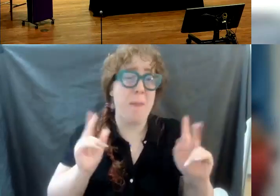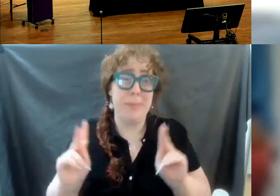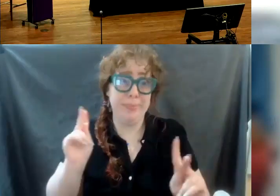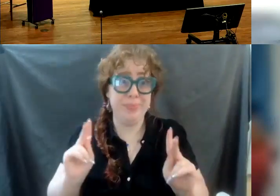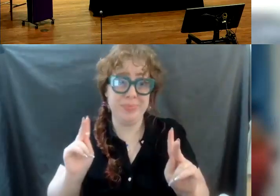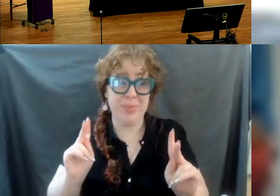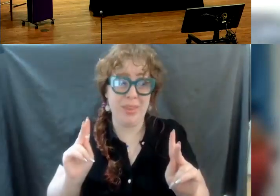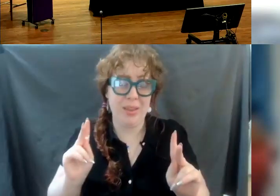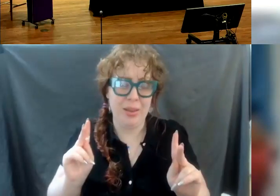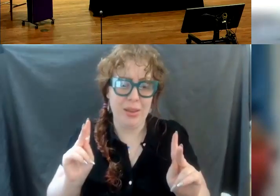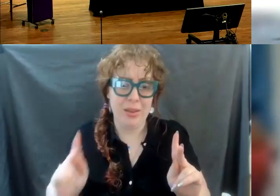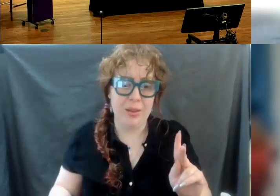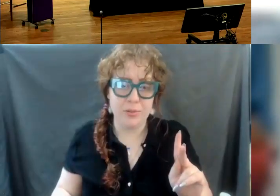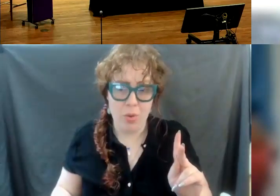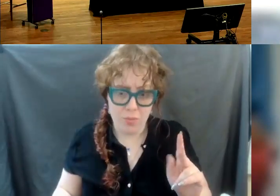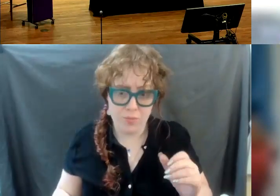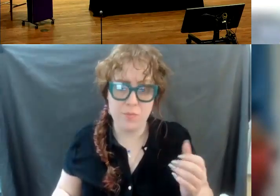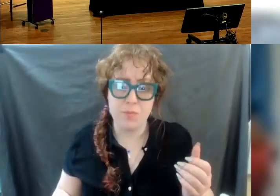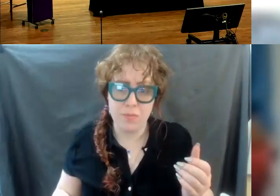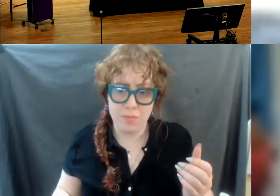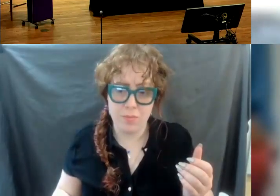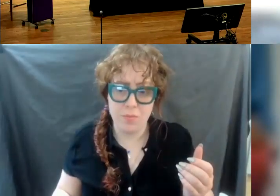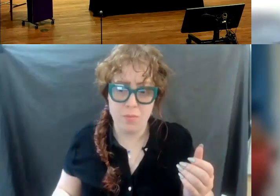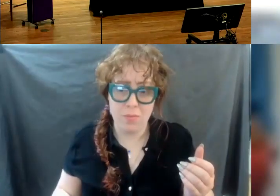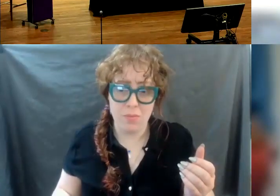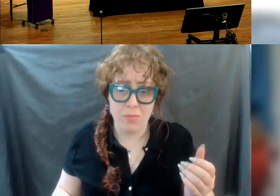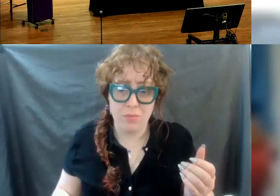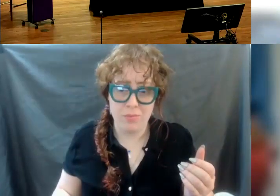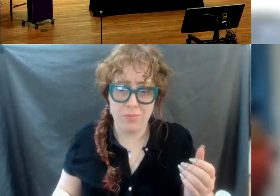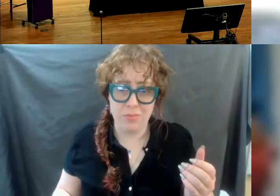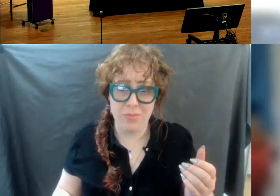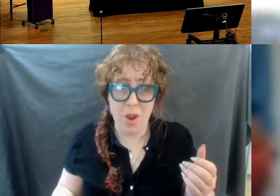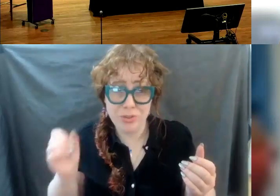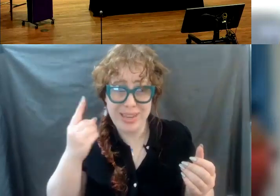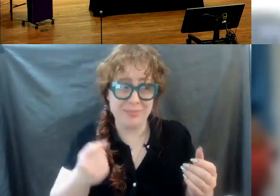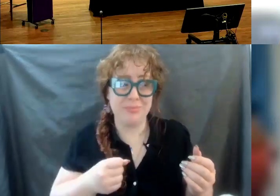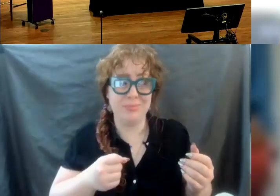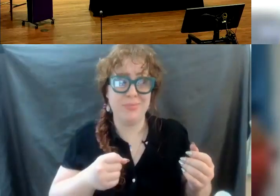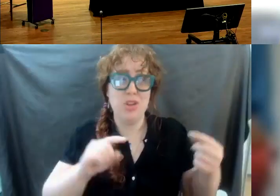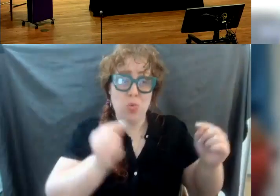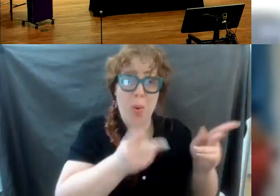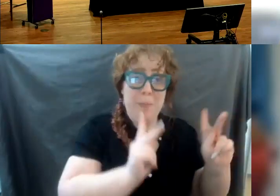you have to realize that those people will be put back into society. If you're putting people back into society, then that